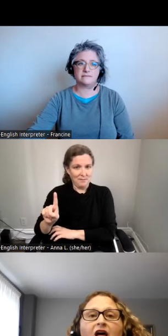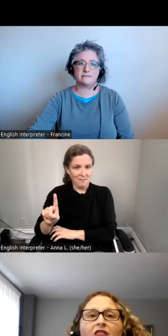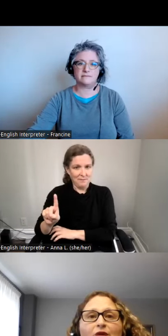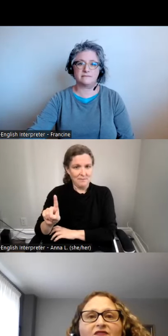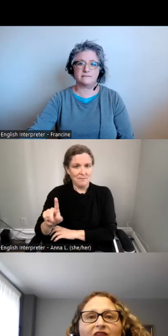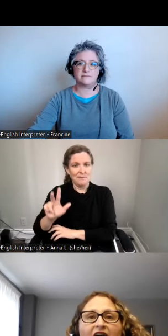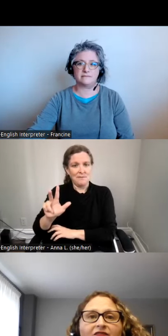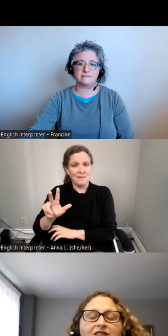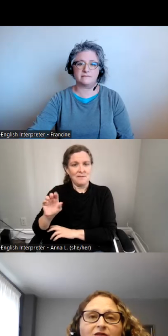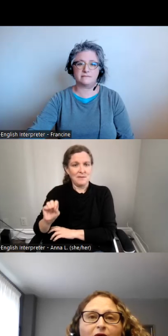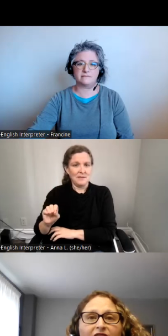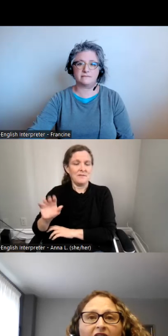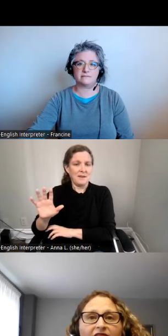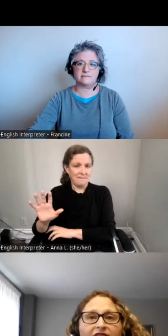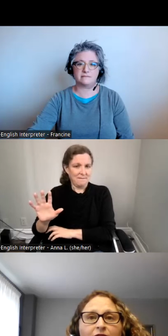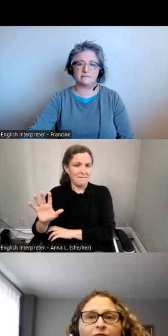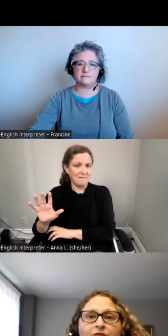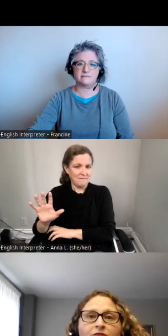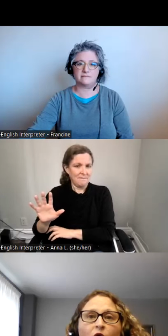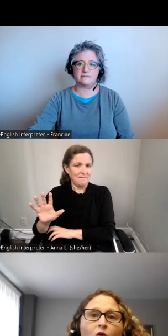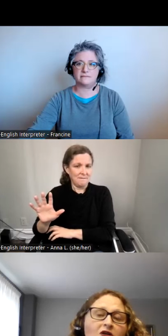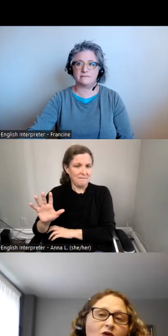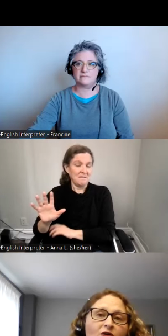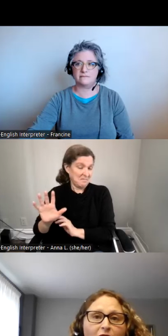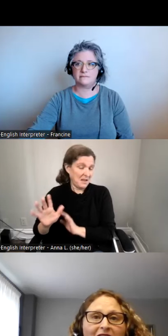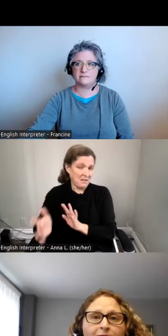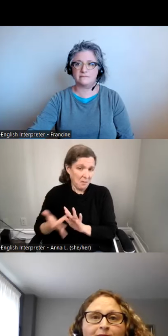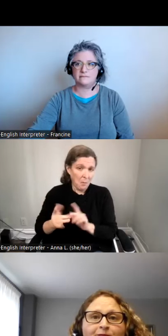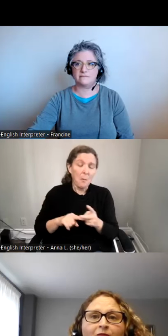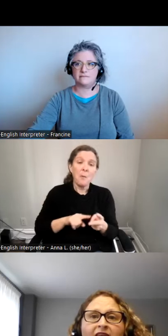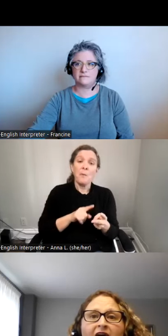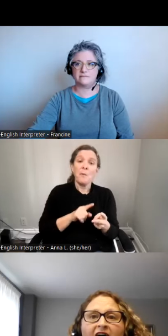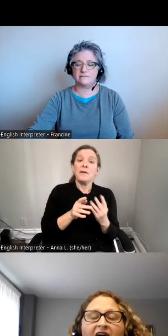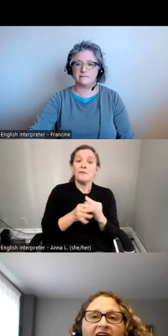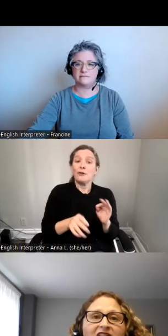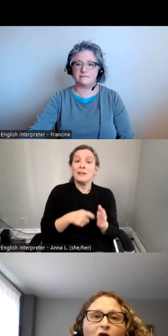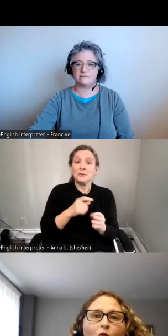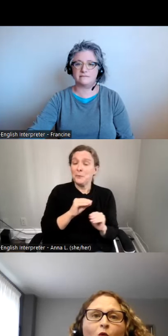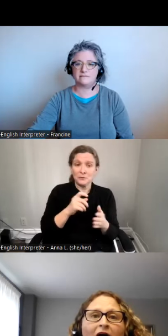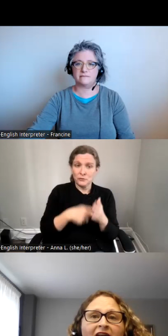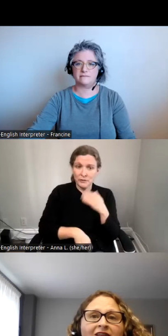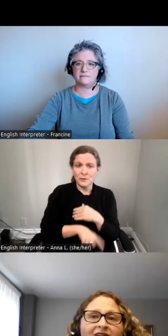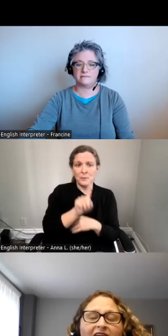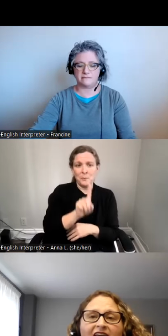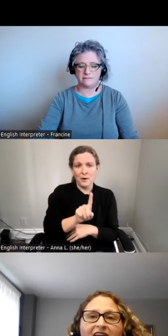call us at